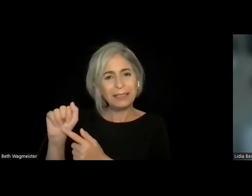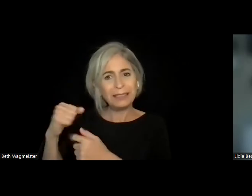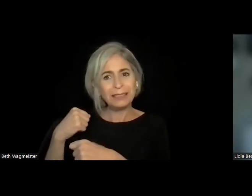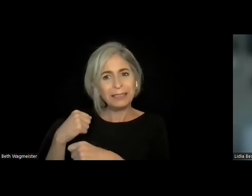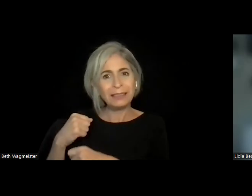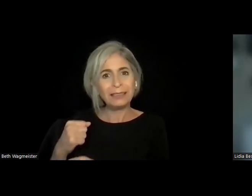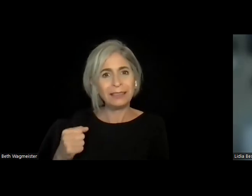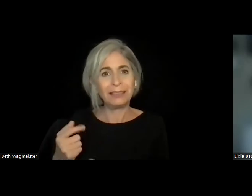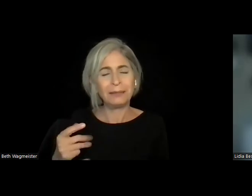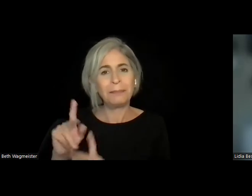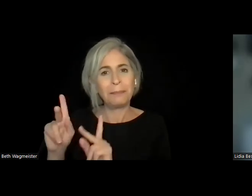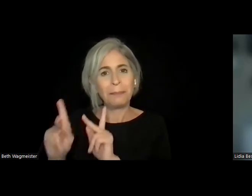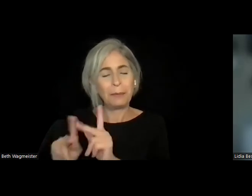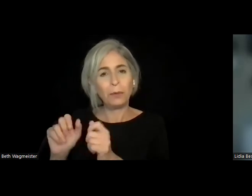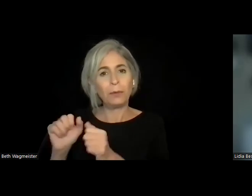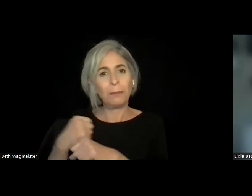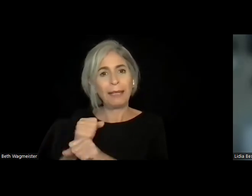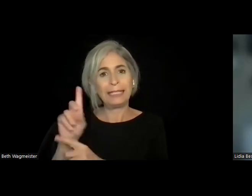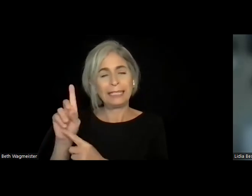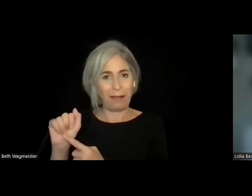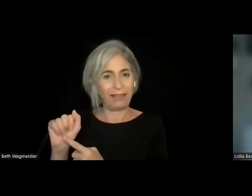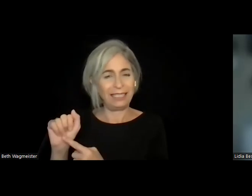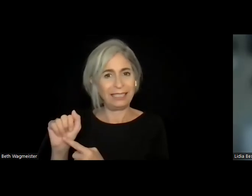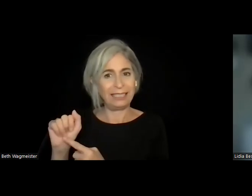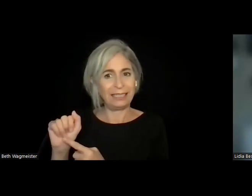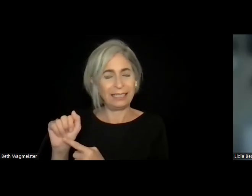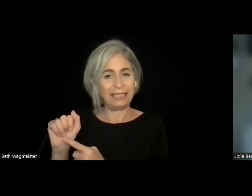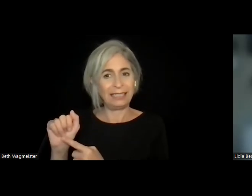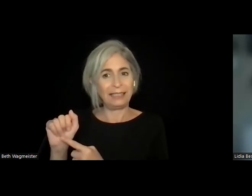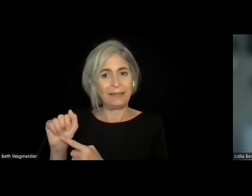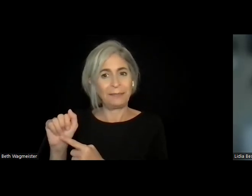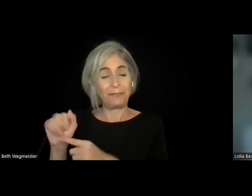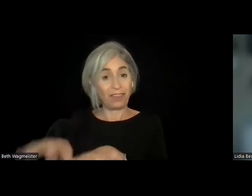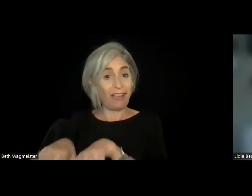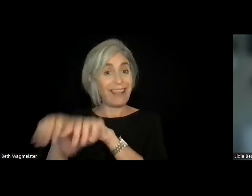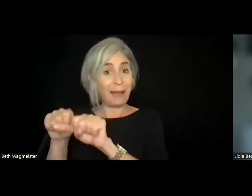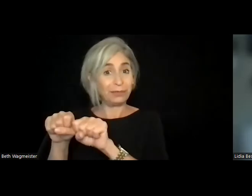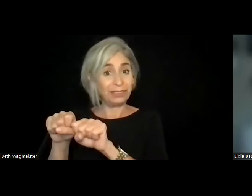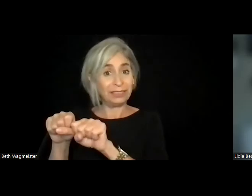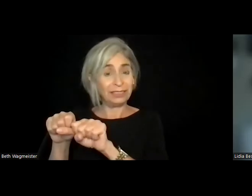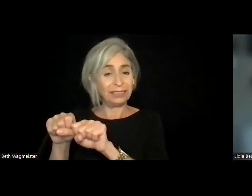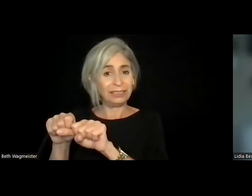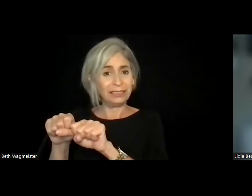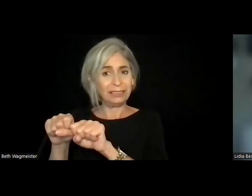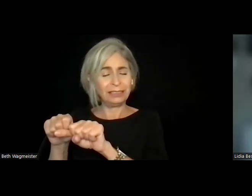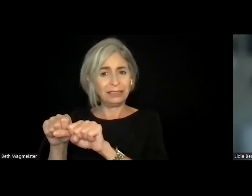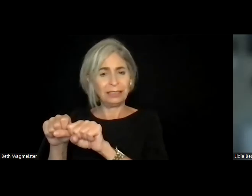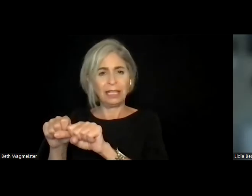differences, probably one of the differences are around People with Disabilities making do. Making do with